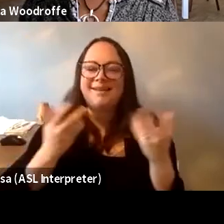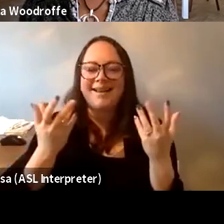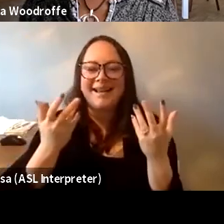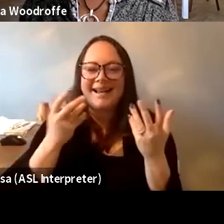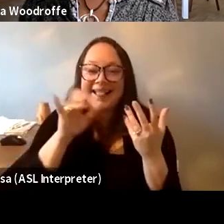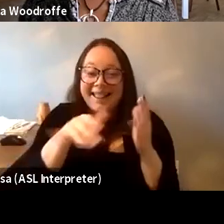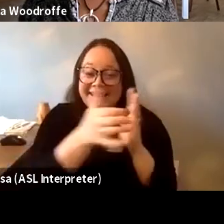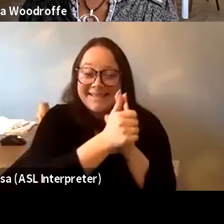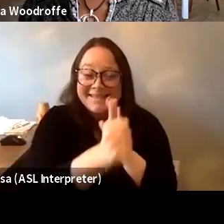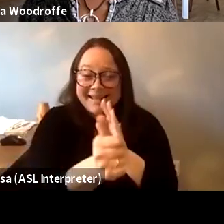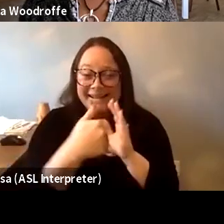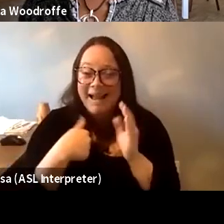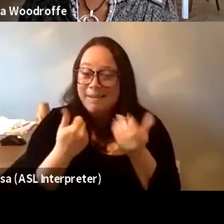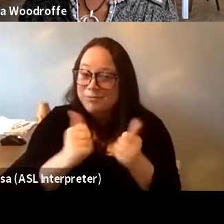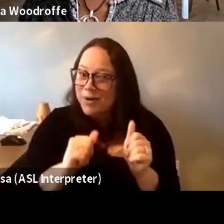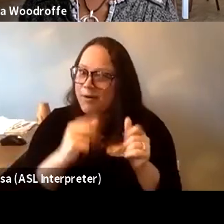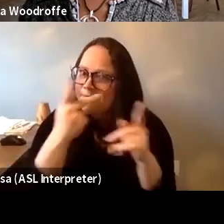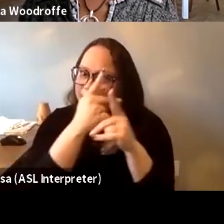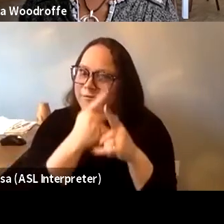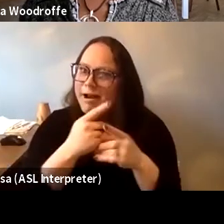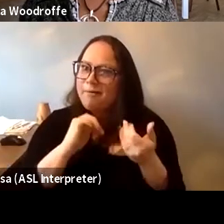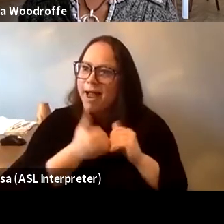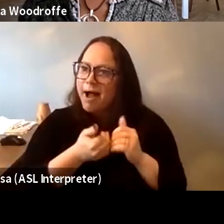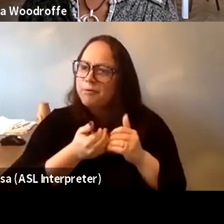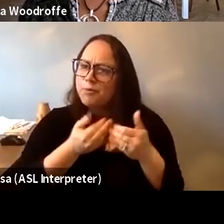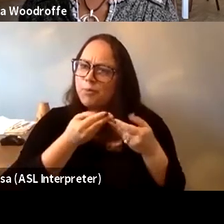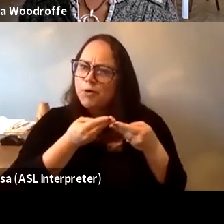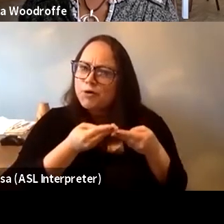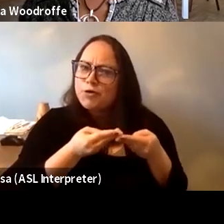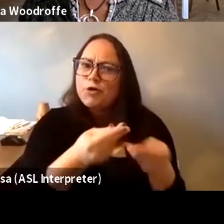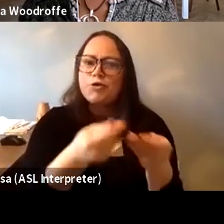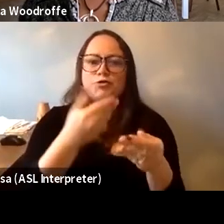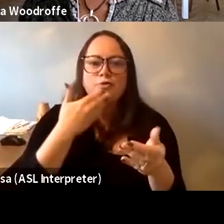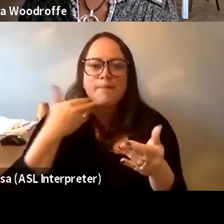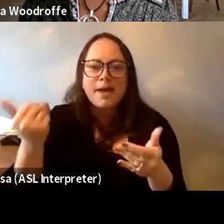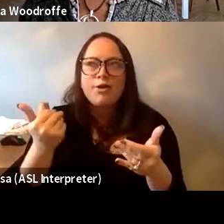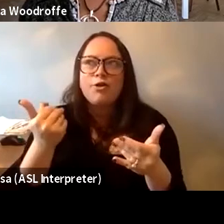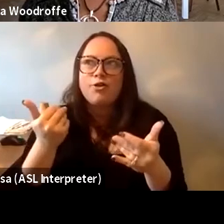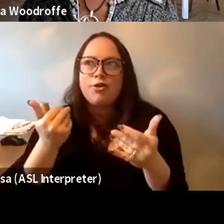out how to nurture better. And, and, and trying to just, you